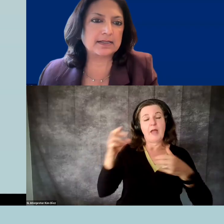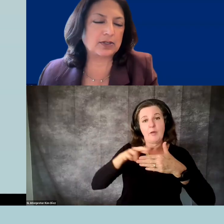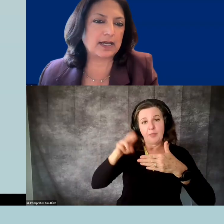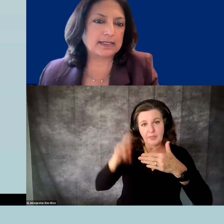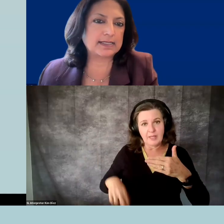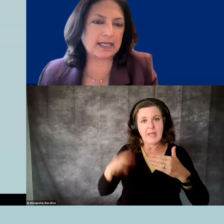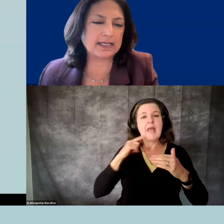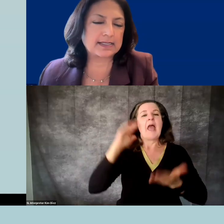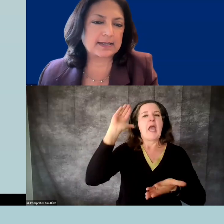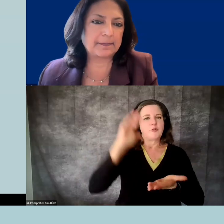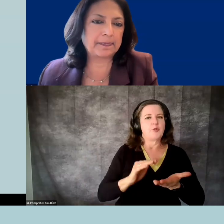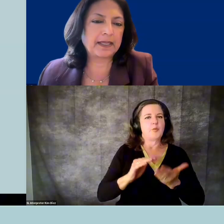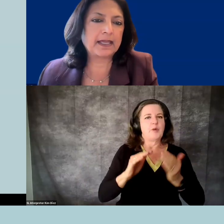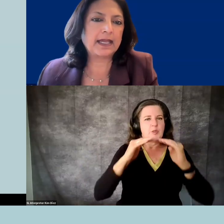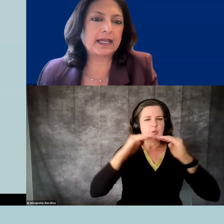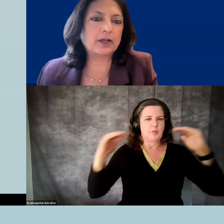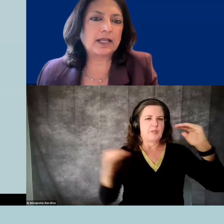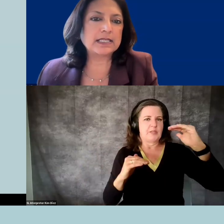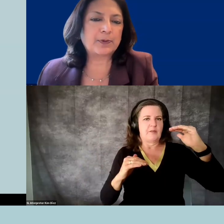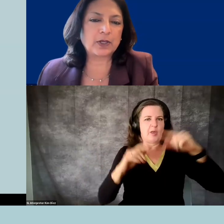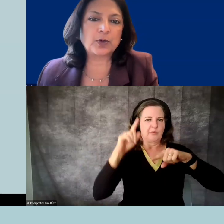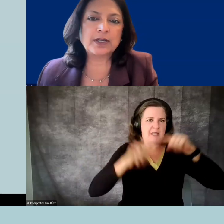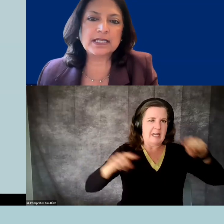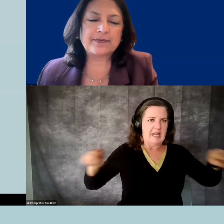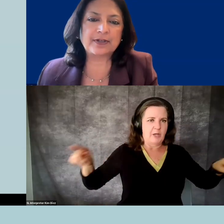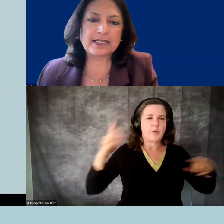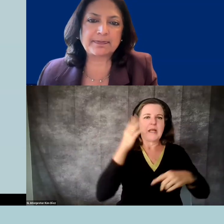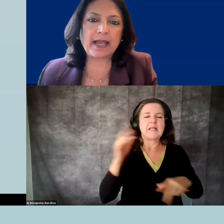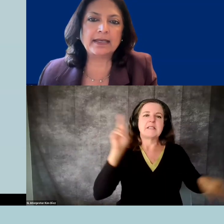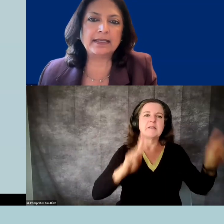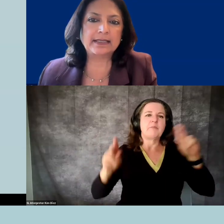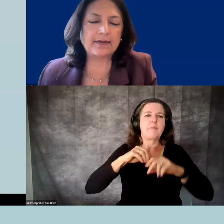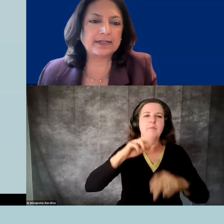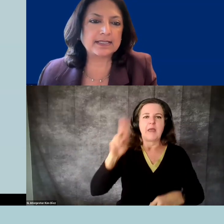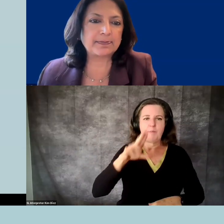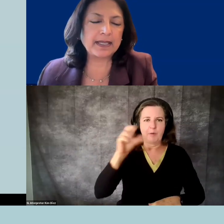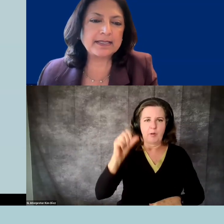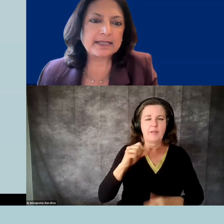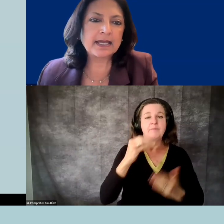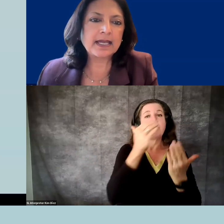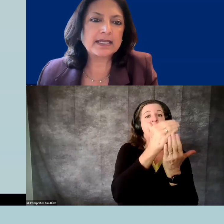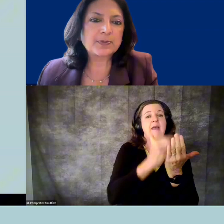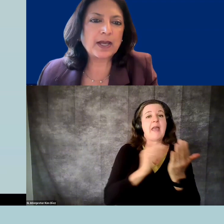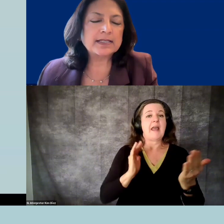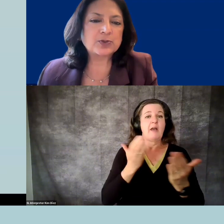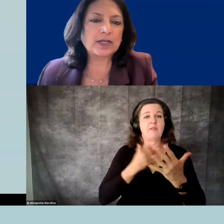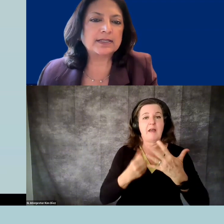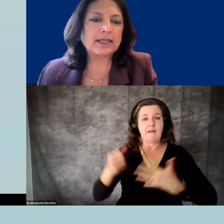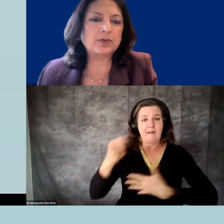in the United States. It outlines priorities for expanding the evidence base as well as strengthening